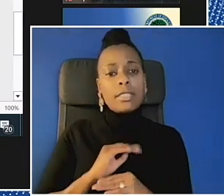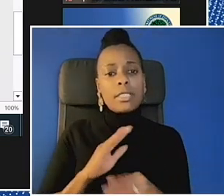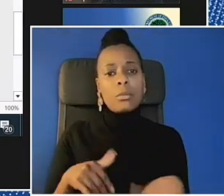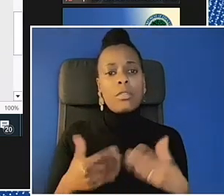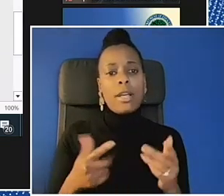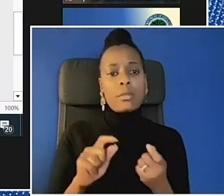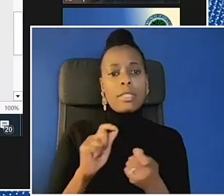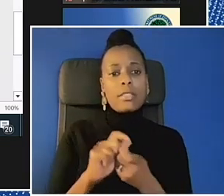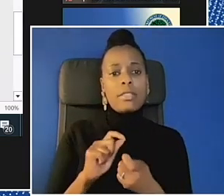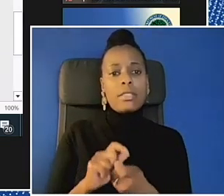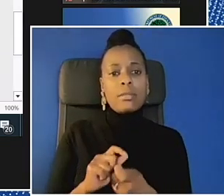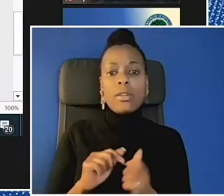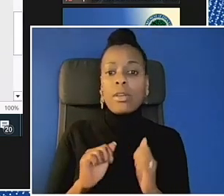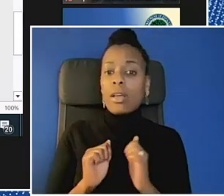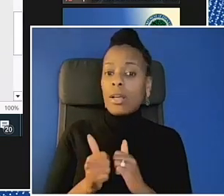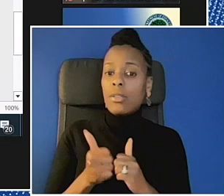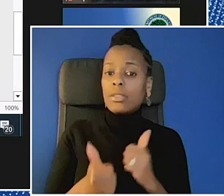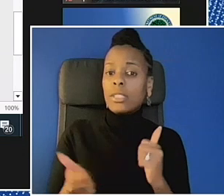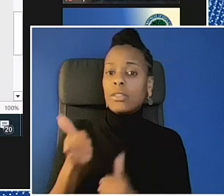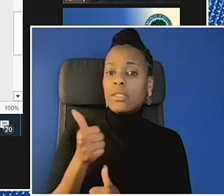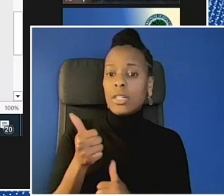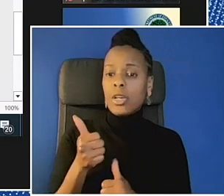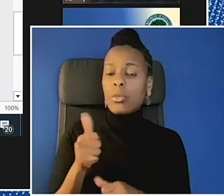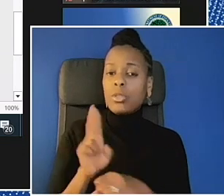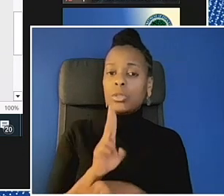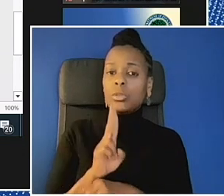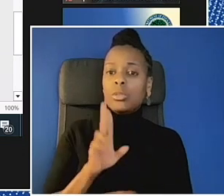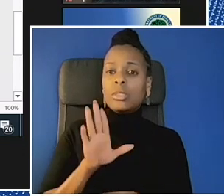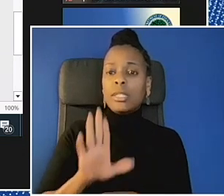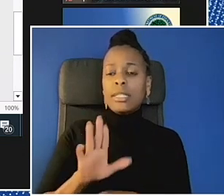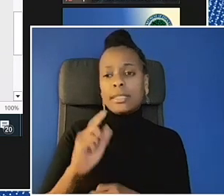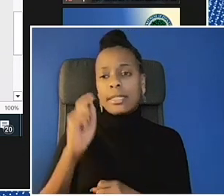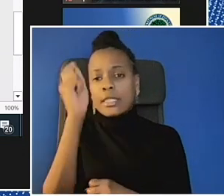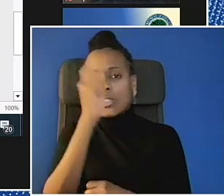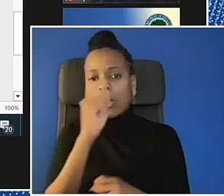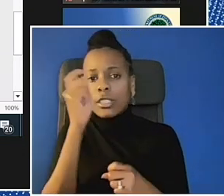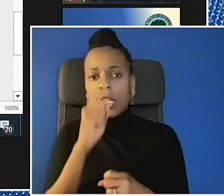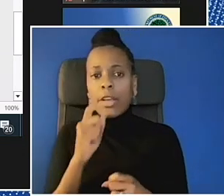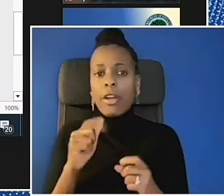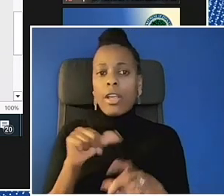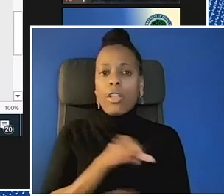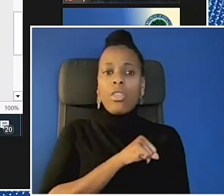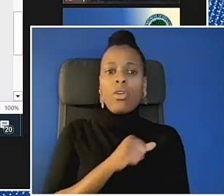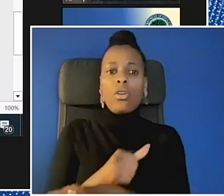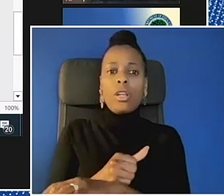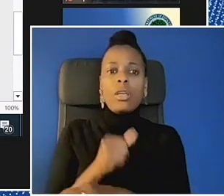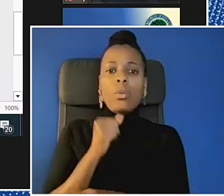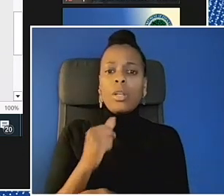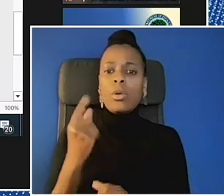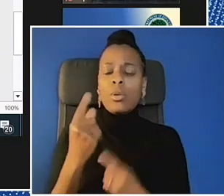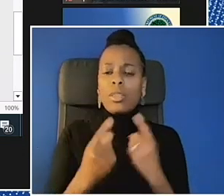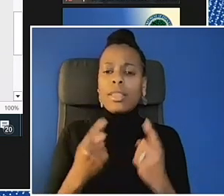Secretary would exercise his discretionary authority. We do not think hypothetical examples are helpful, because the